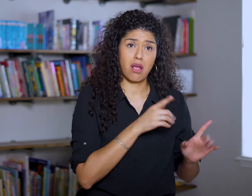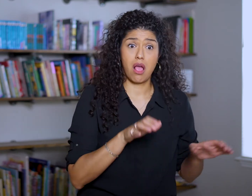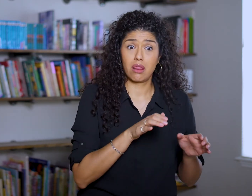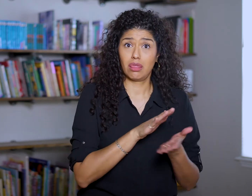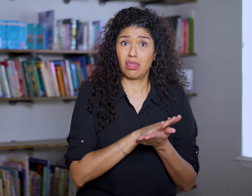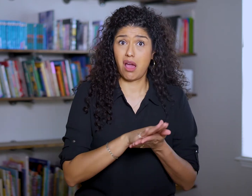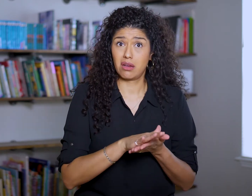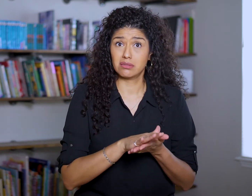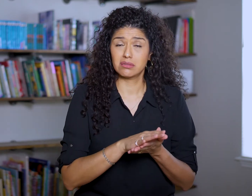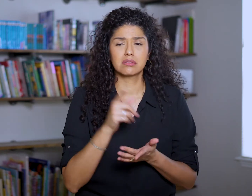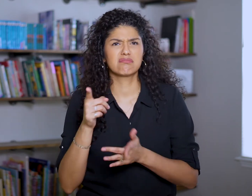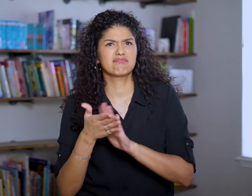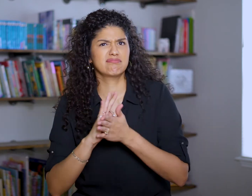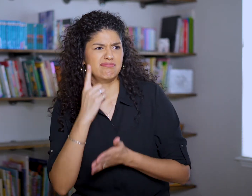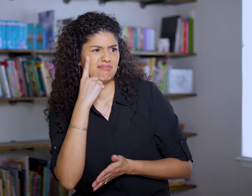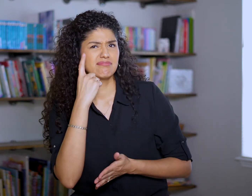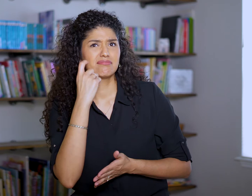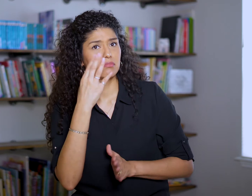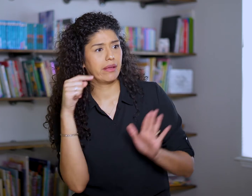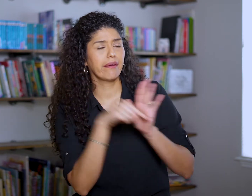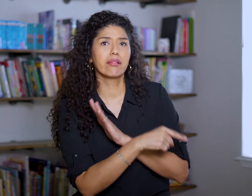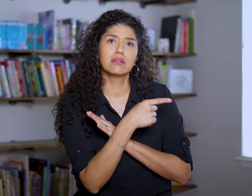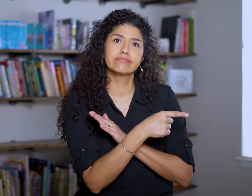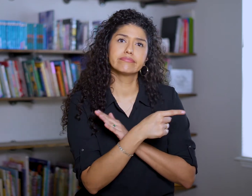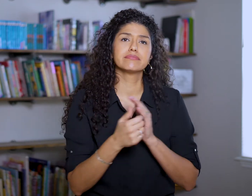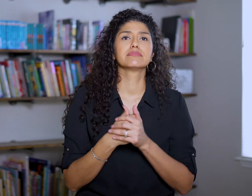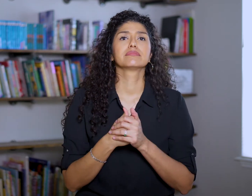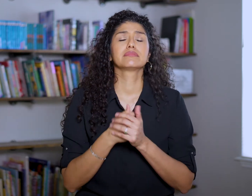is acting nice, he becomes suspicious and kills him.